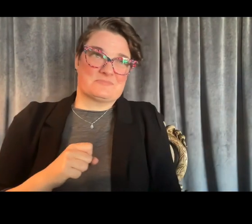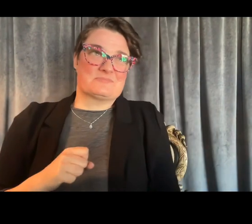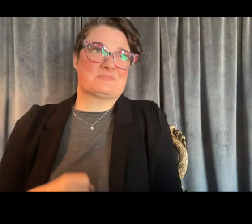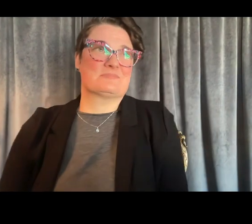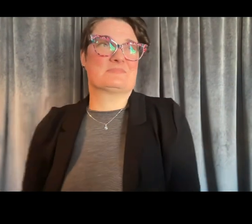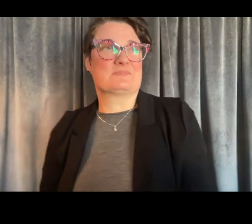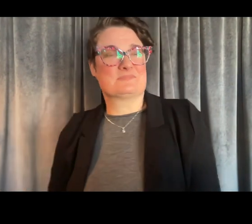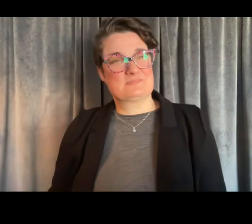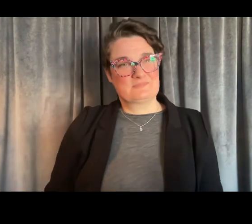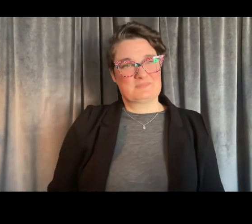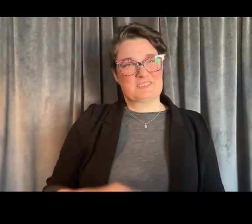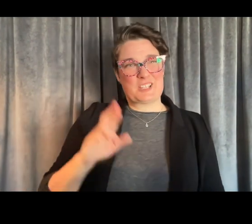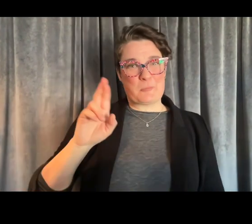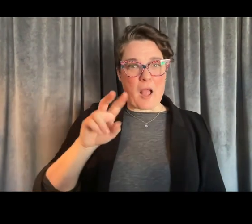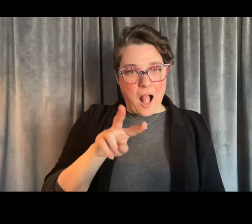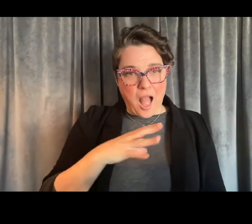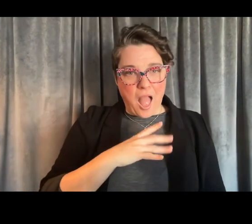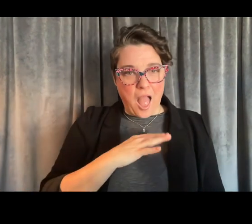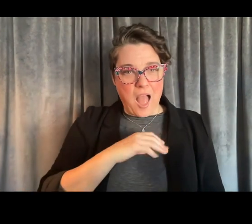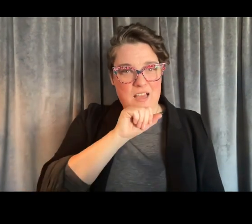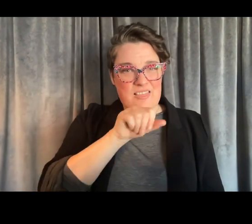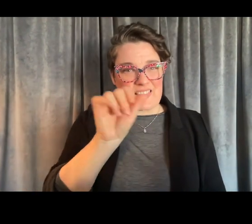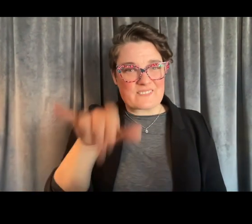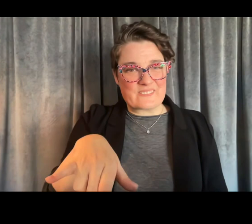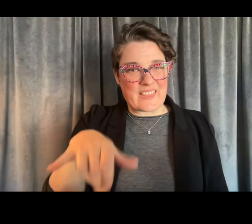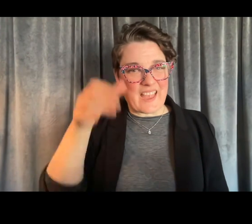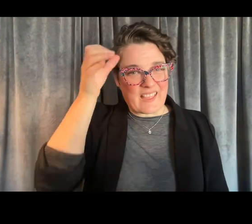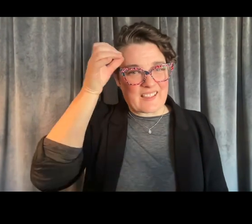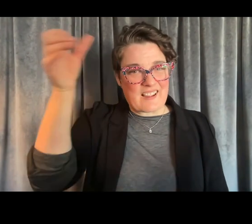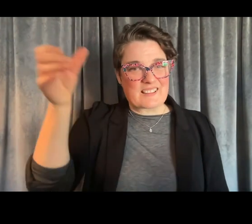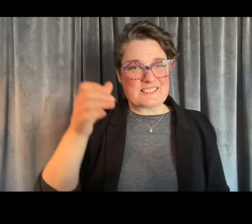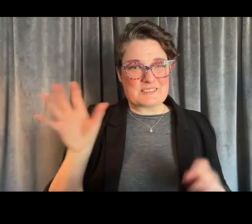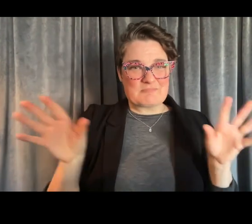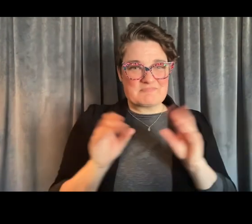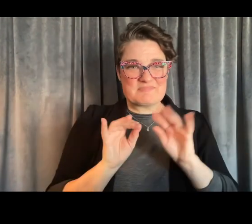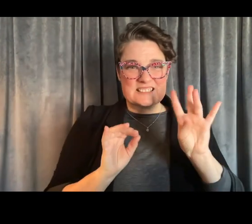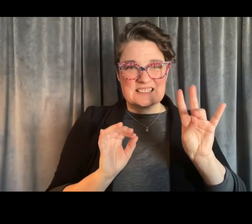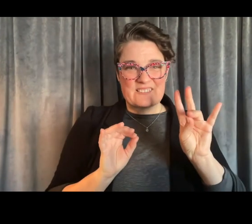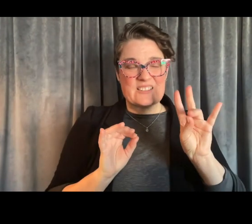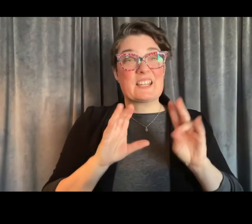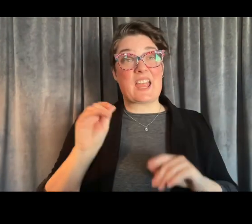Rebekah: Ooh, I love that. So that's cool because Aaron was Nomy: the first priest.